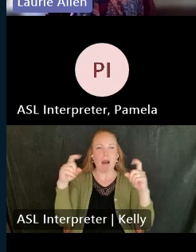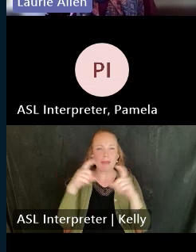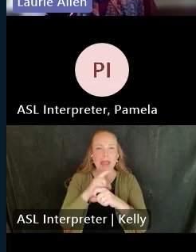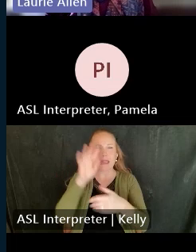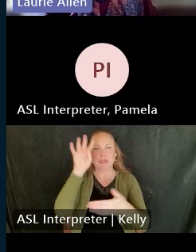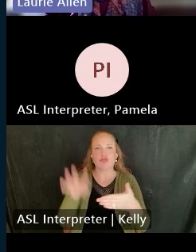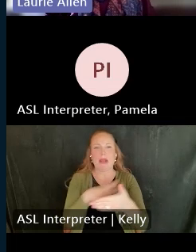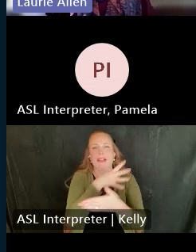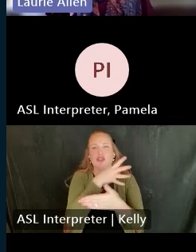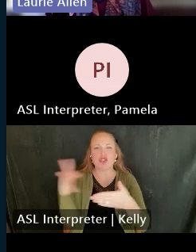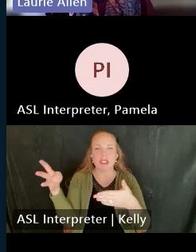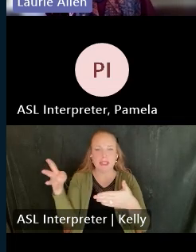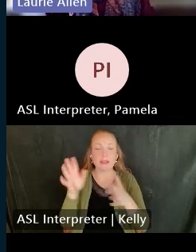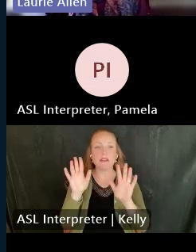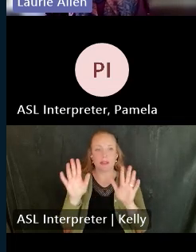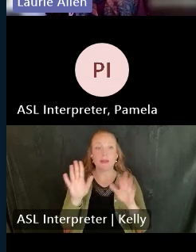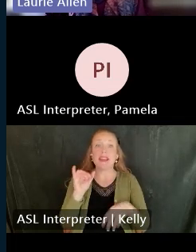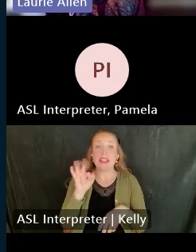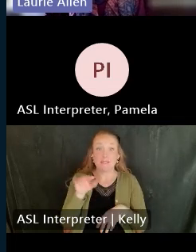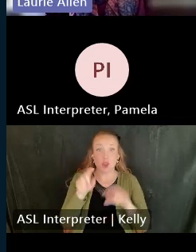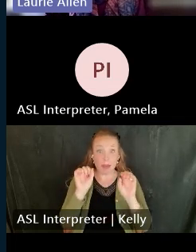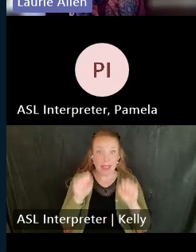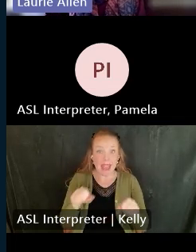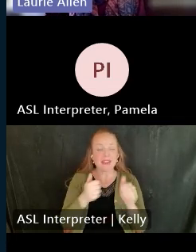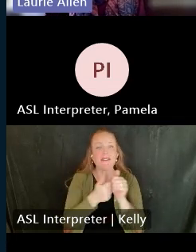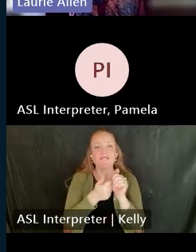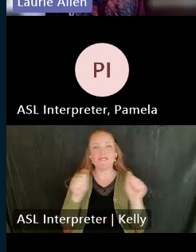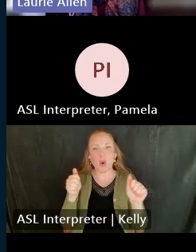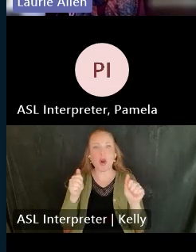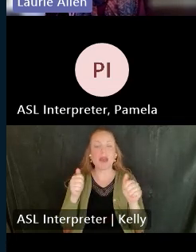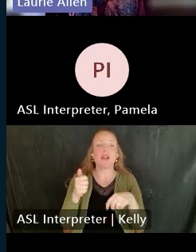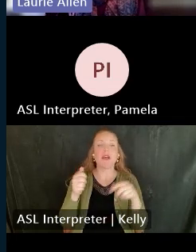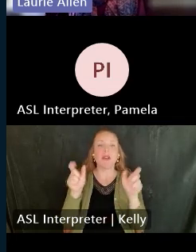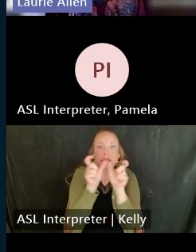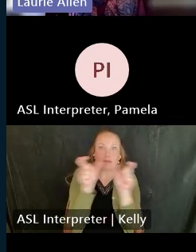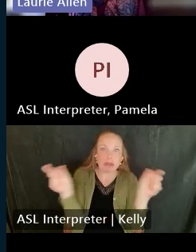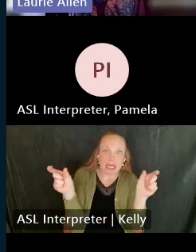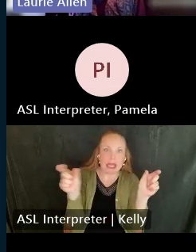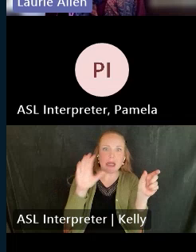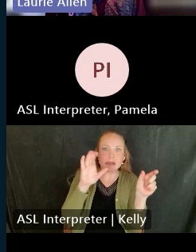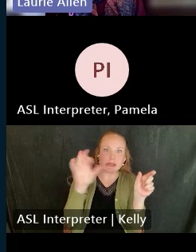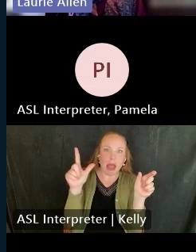But where possible, avoid splitting and merging cells, nesting tables.